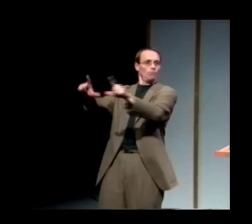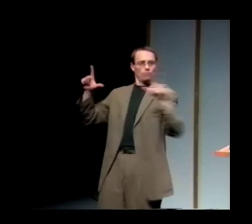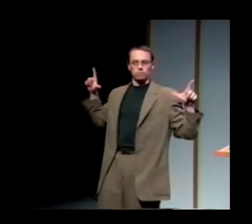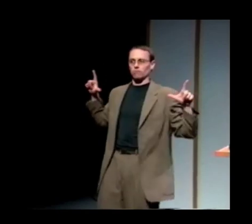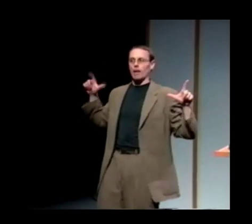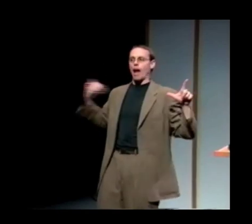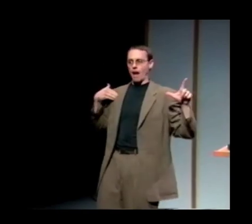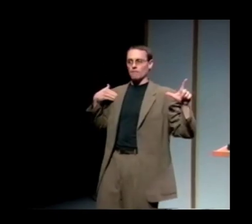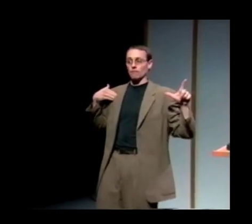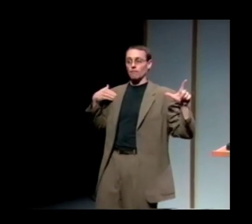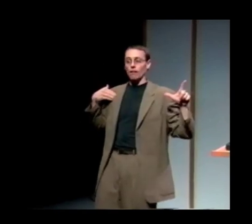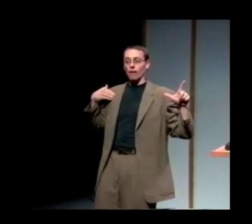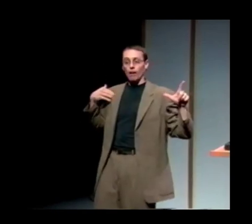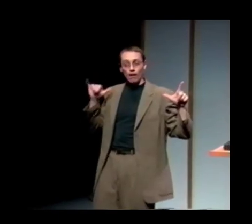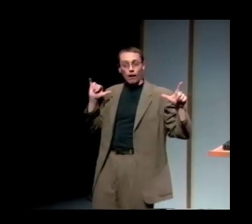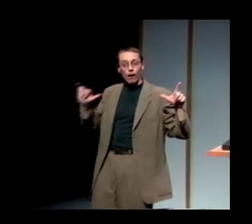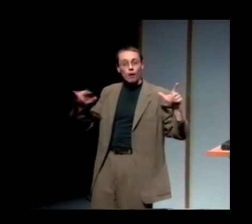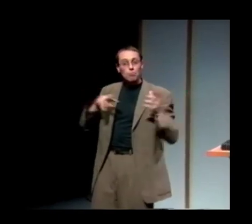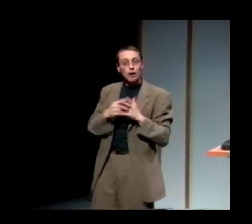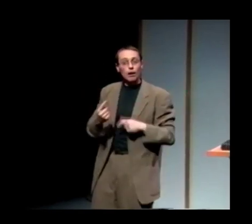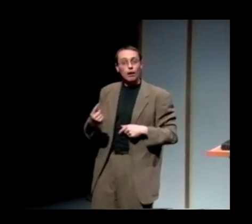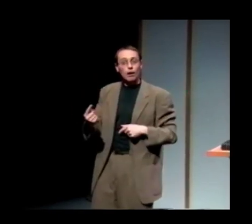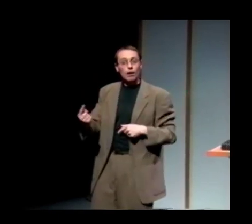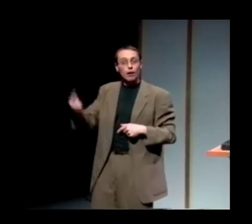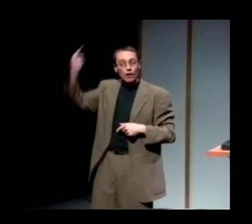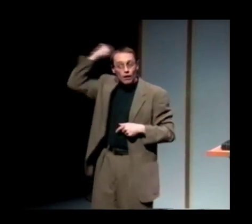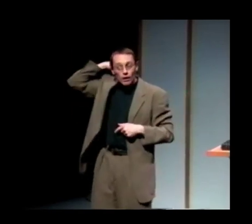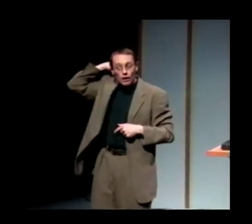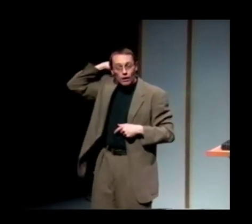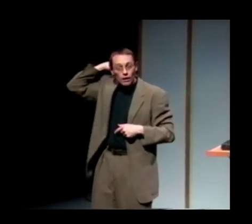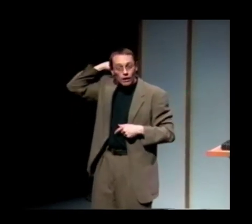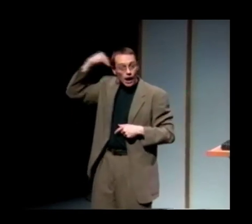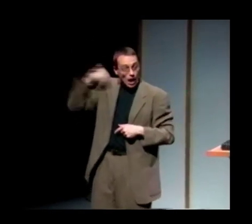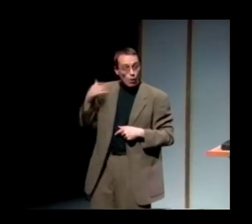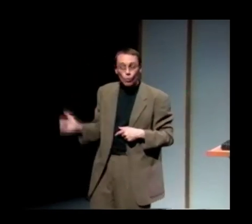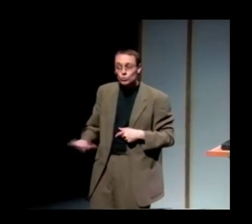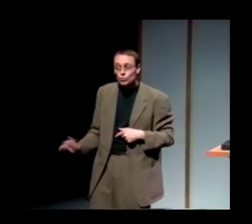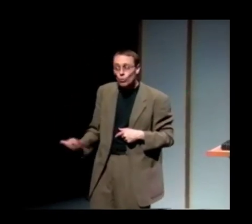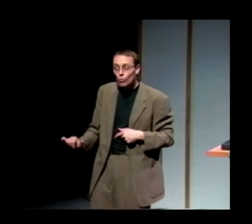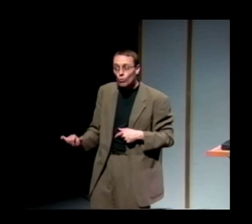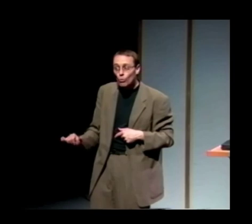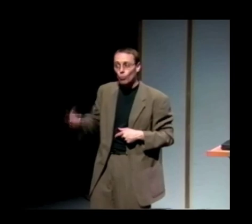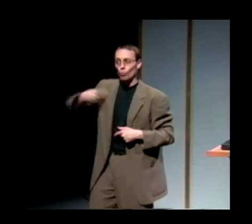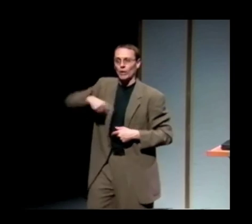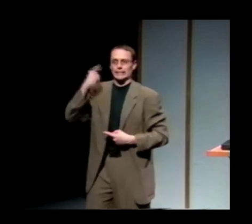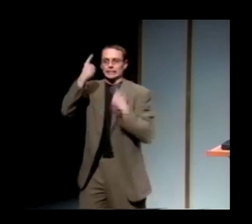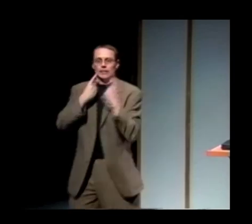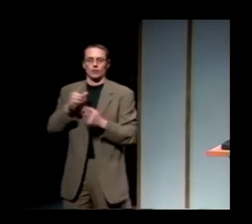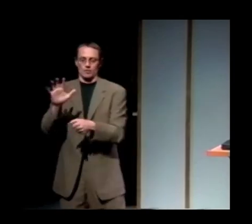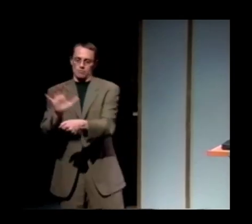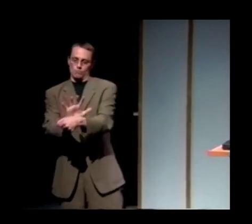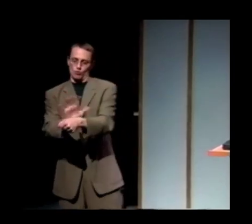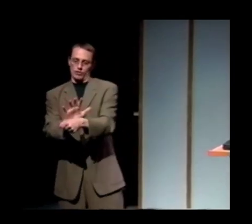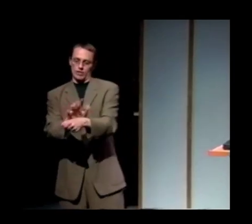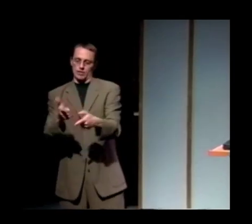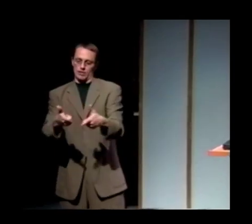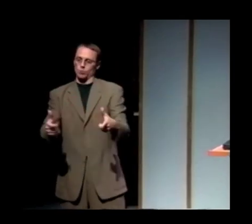AND THEY KNEW BACK THEN THAT SIGN LANGUAGE HAD CLOSEUP SHOTS AND LONG SHOTS, BUT I WONDER IF-- I MEAN, WE CONSIDER